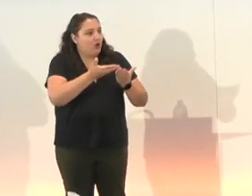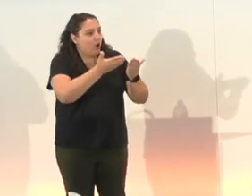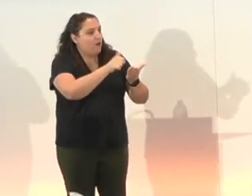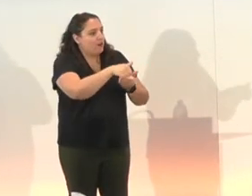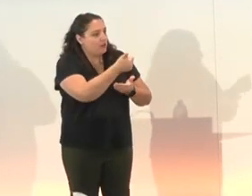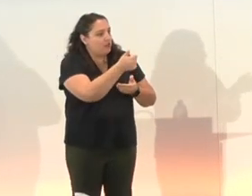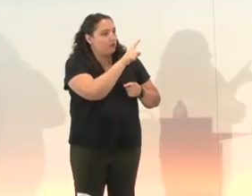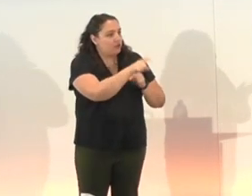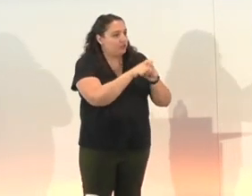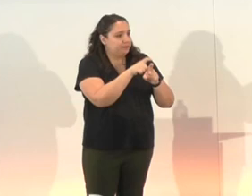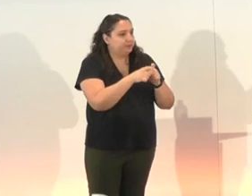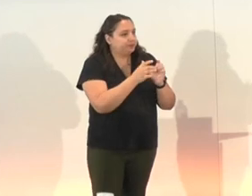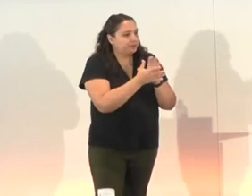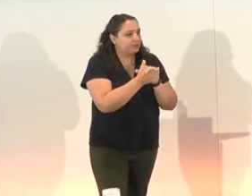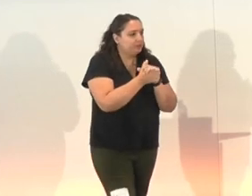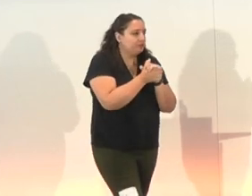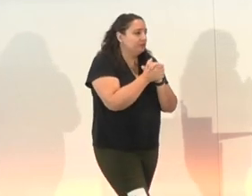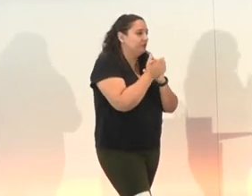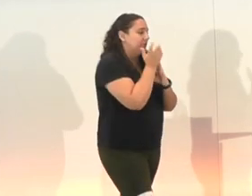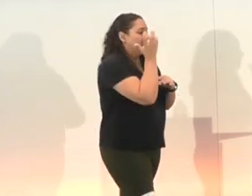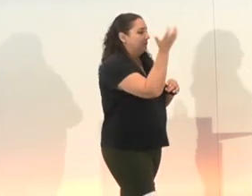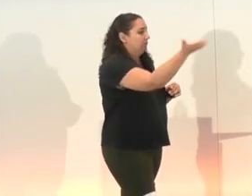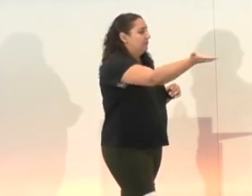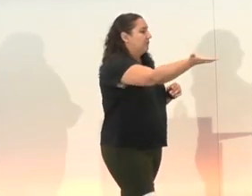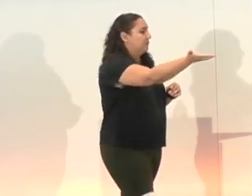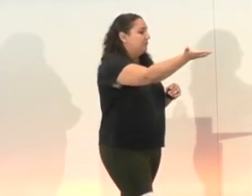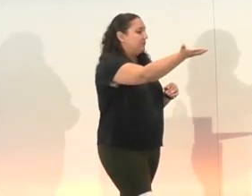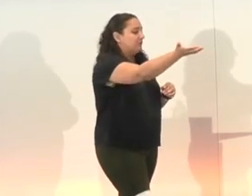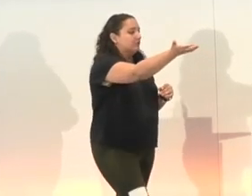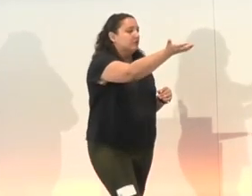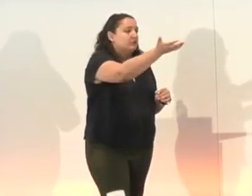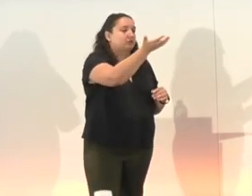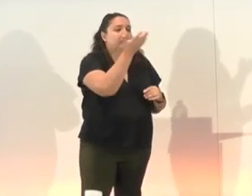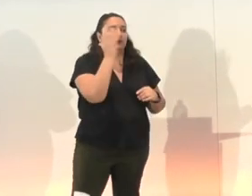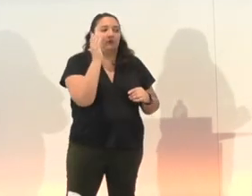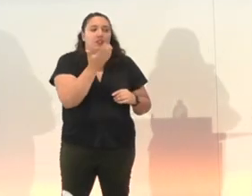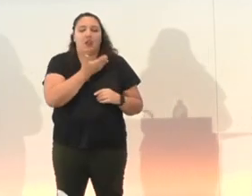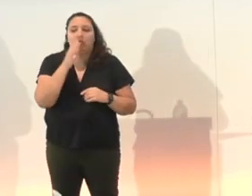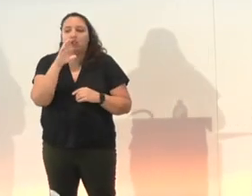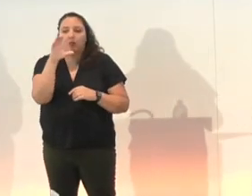You have had your hand up for a while. >> Our company does in product development,